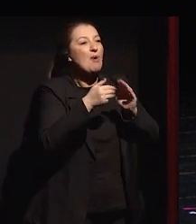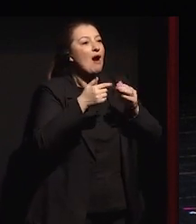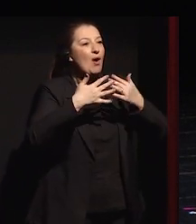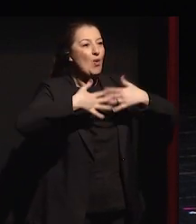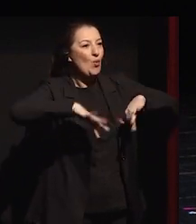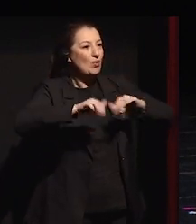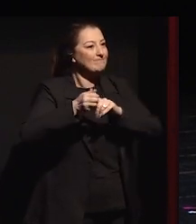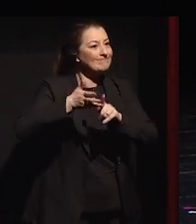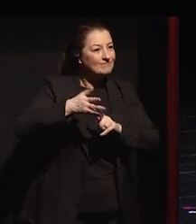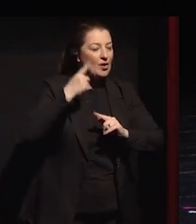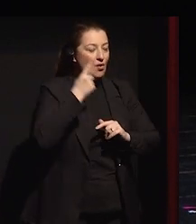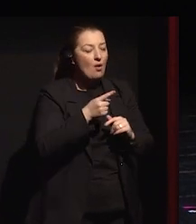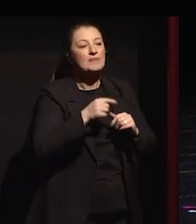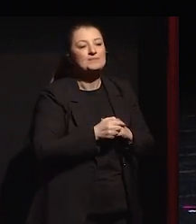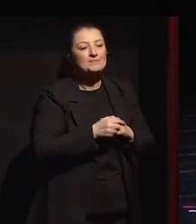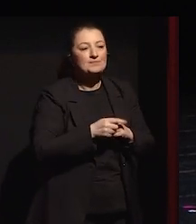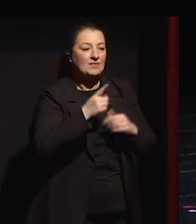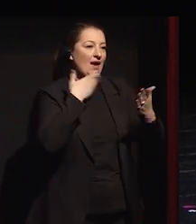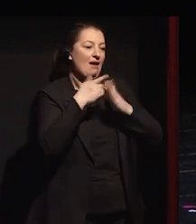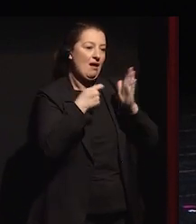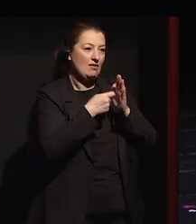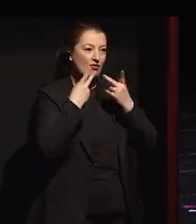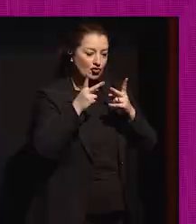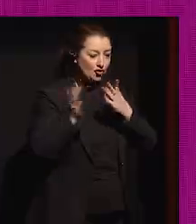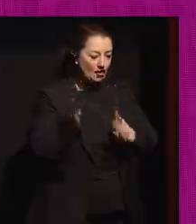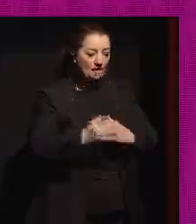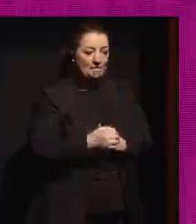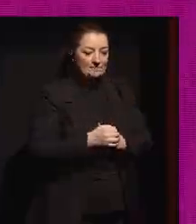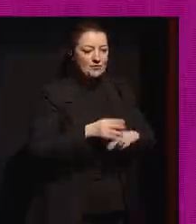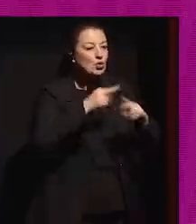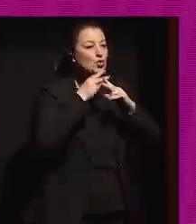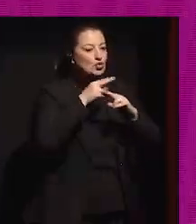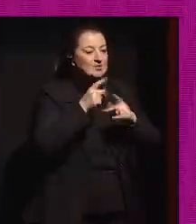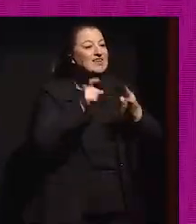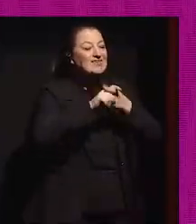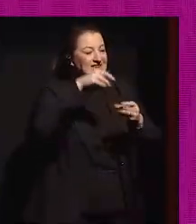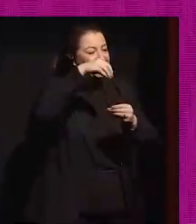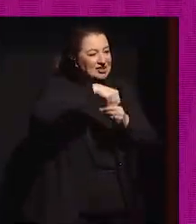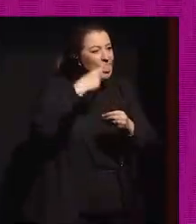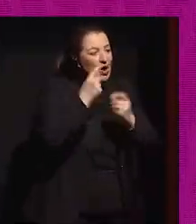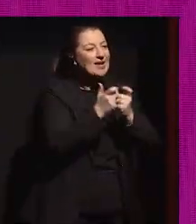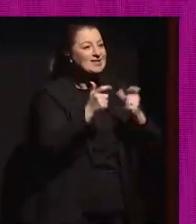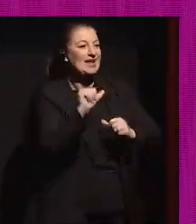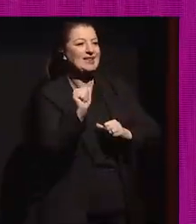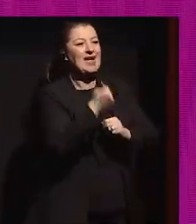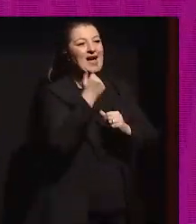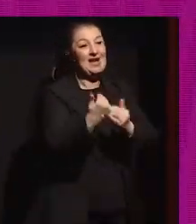I would like to mention them in alphabetical order: She has not spared us her valuable support and effort in content development,